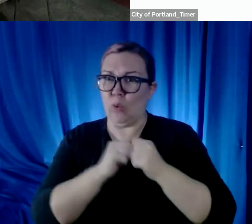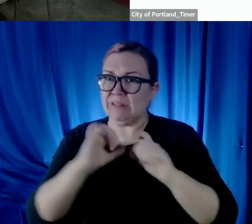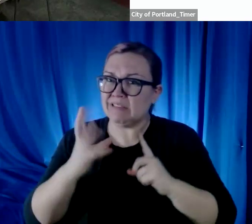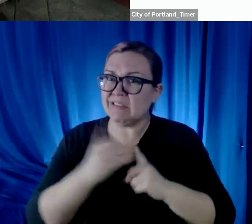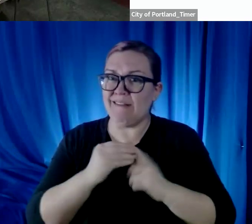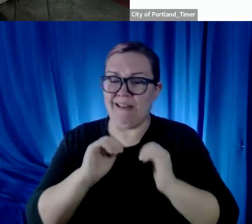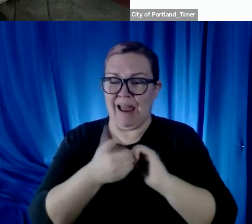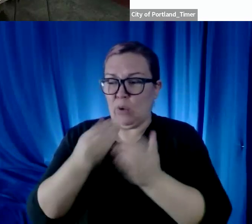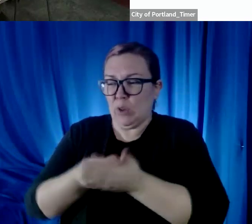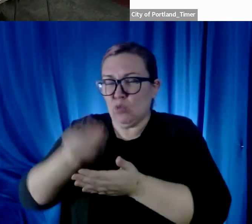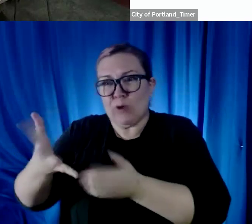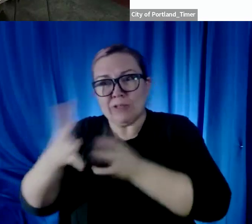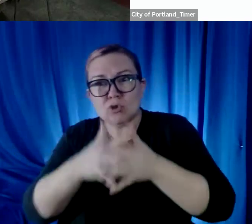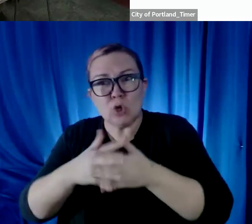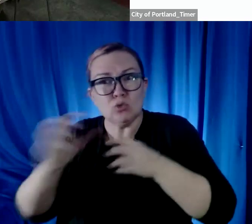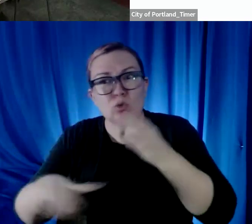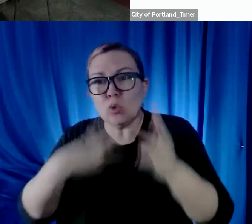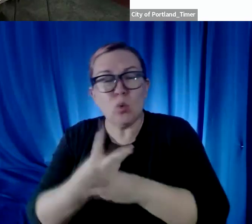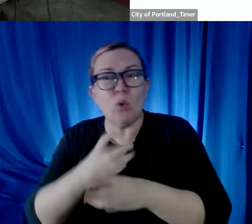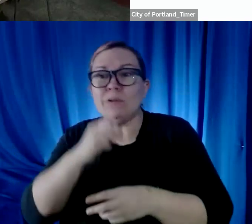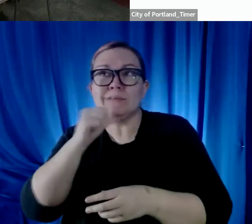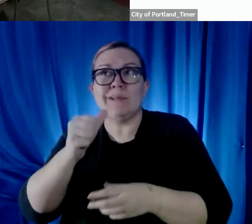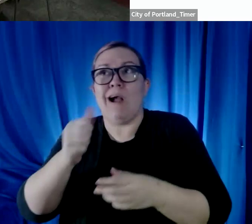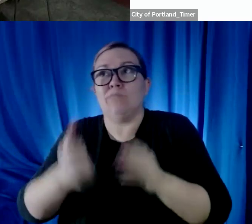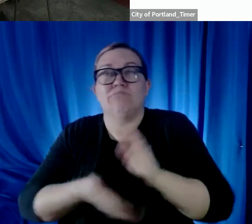How can the richest country in the world not afford to run services for their children?